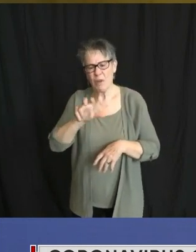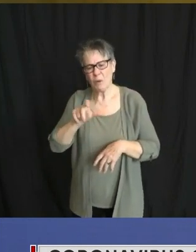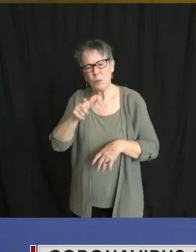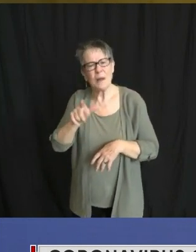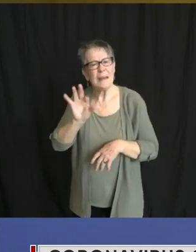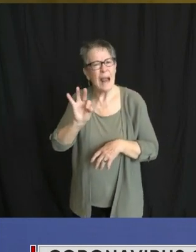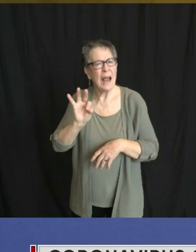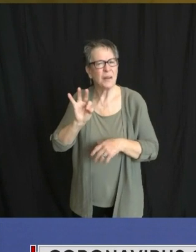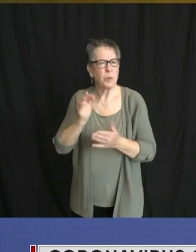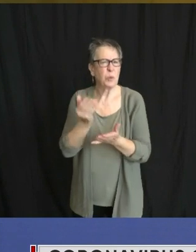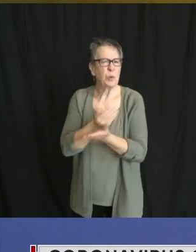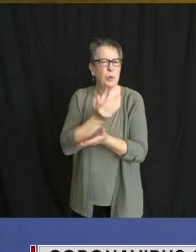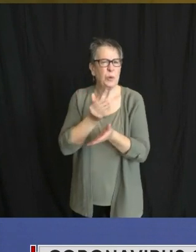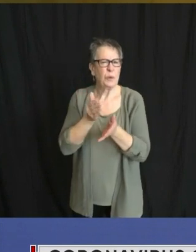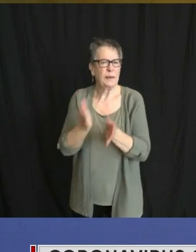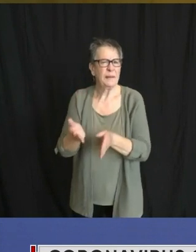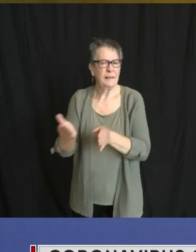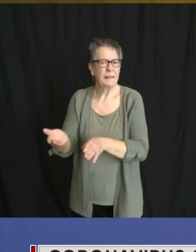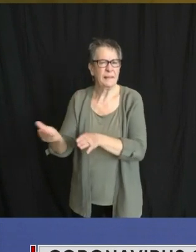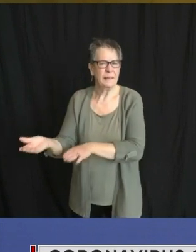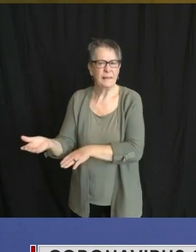I AM SAD TO SHARE THAT THERE